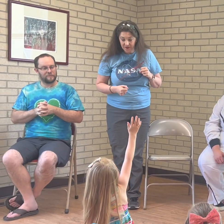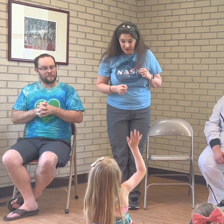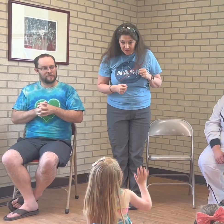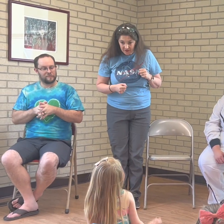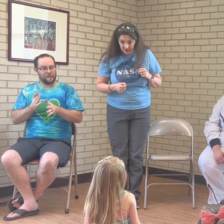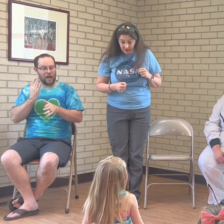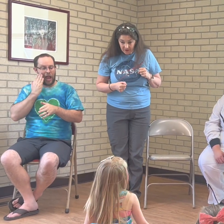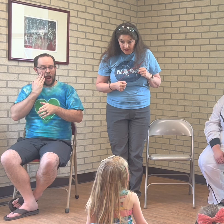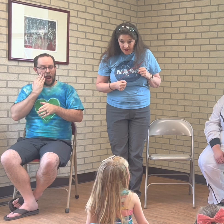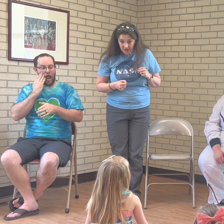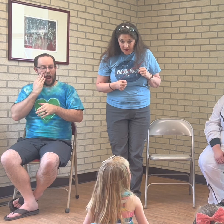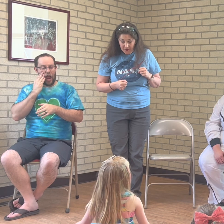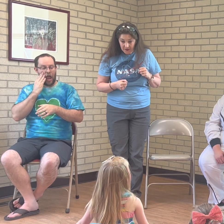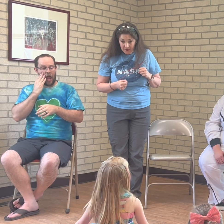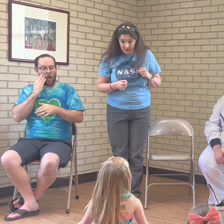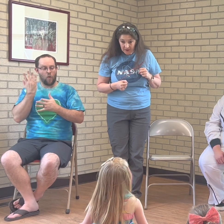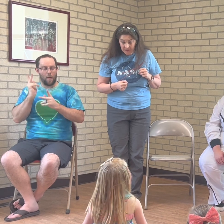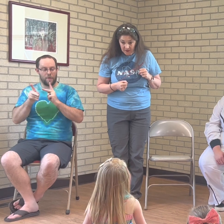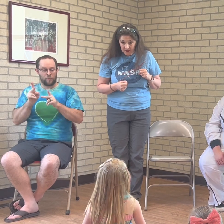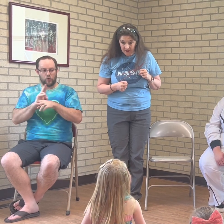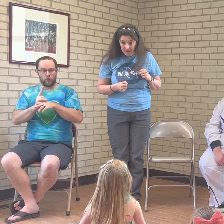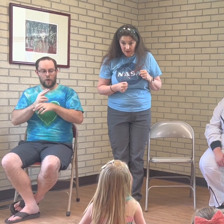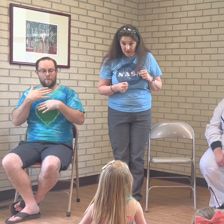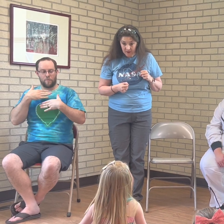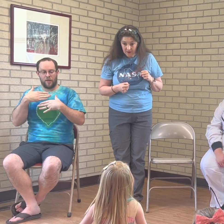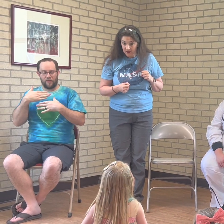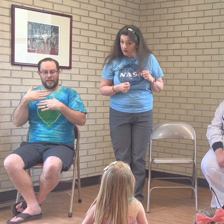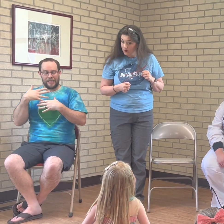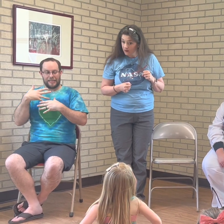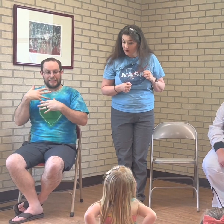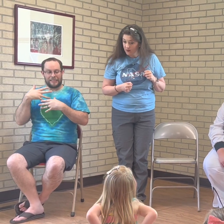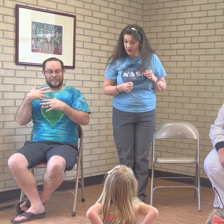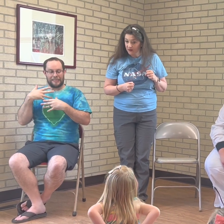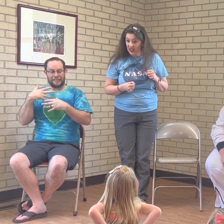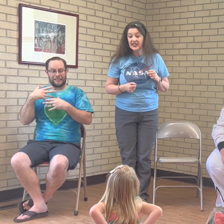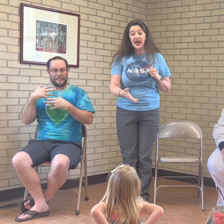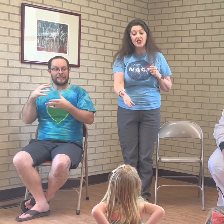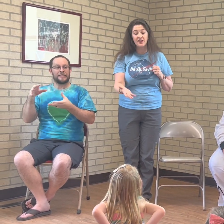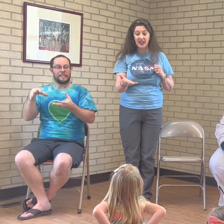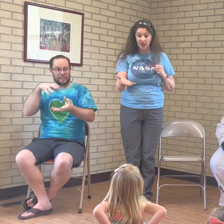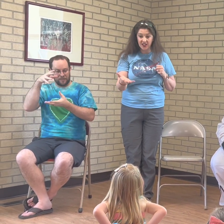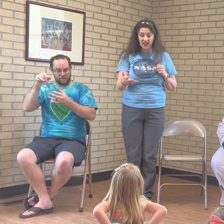Audience: I know what a lot of people used to breathe in space: the air tank! Dr. Shannon: Yes, the air tank's